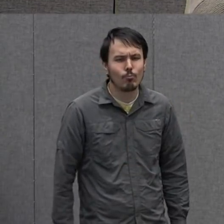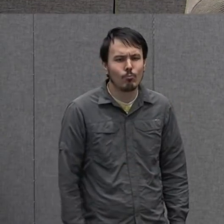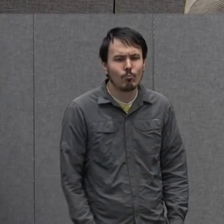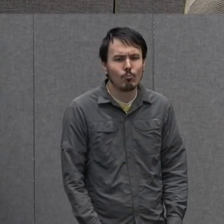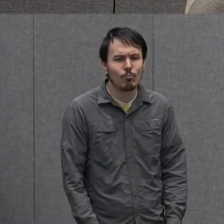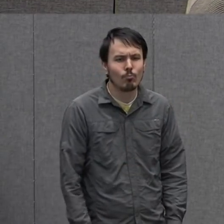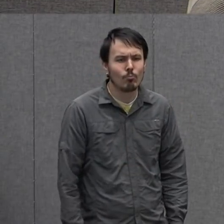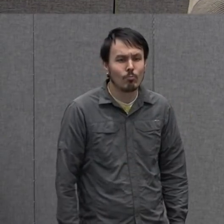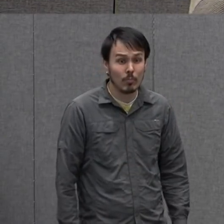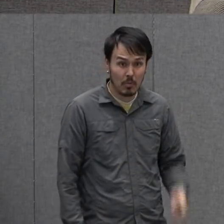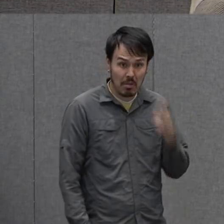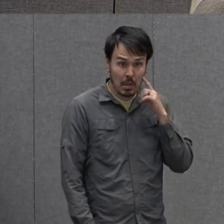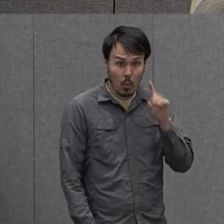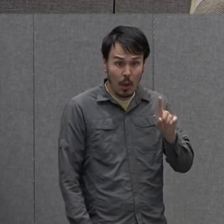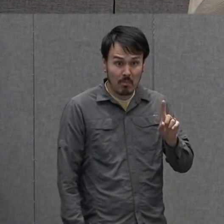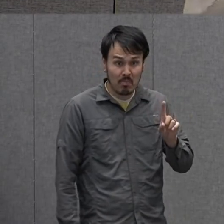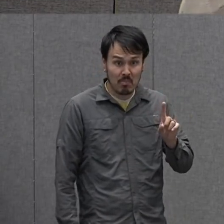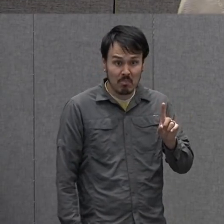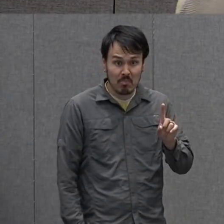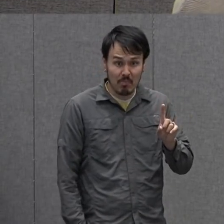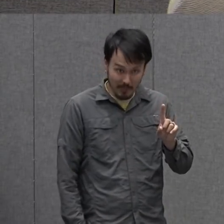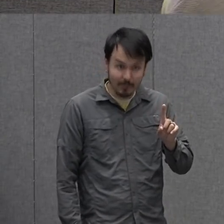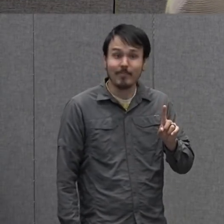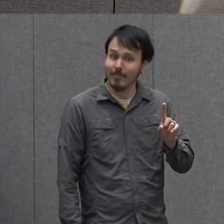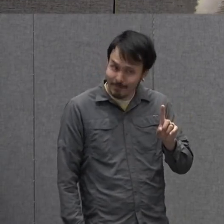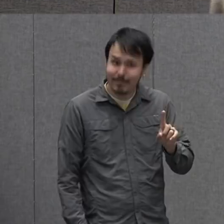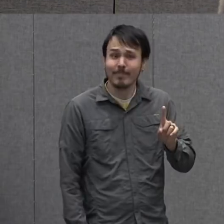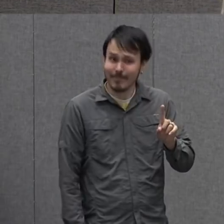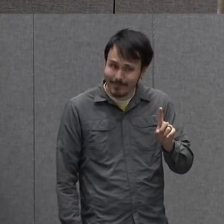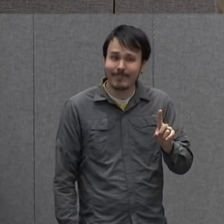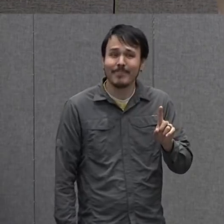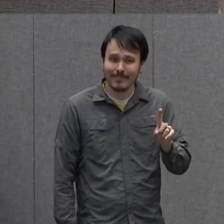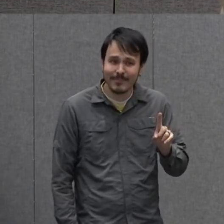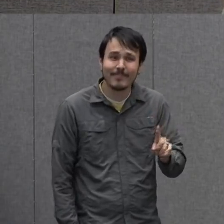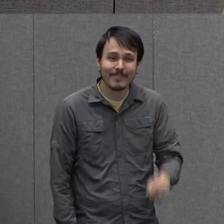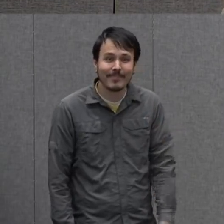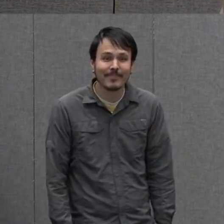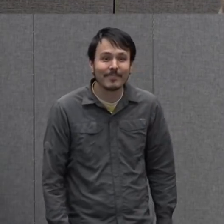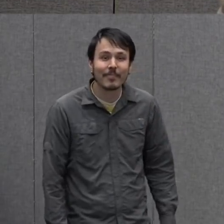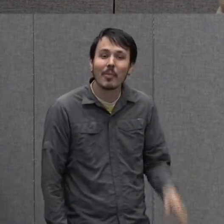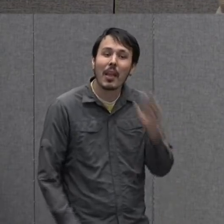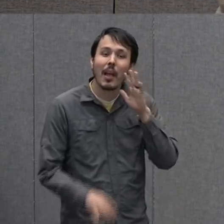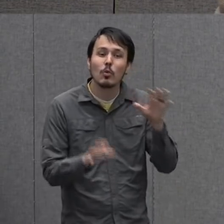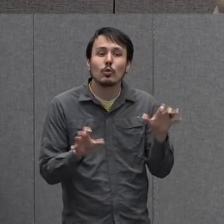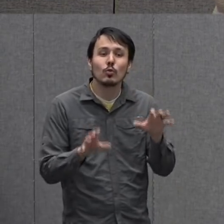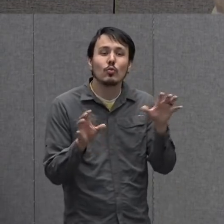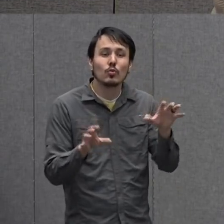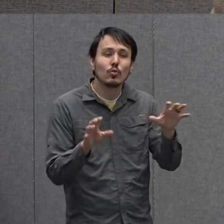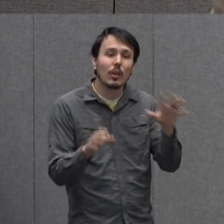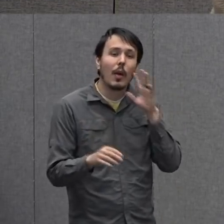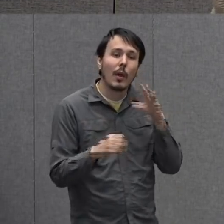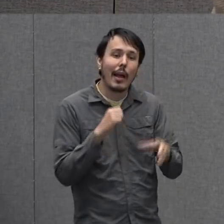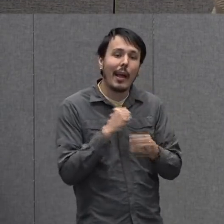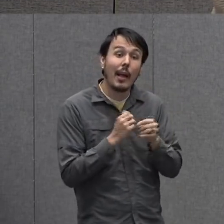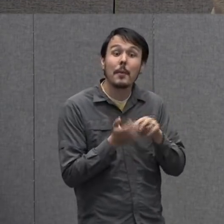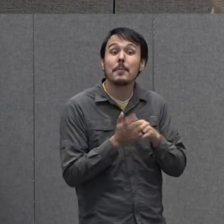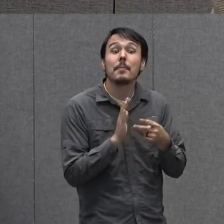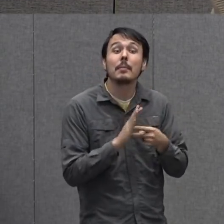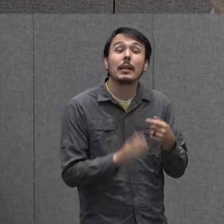Are you thinking a one? I'm thinkin' a one. I'm gonna go ahead and do that. I'm gonna make that, and that would mean that I would have